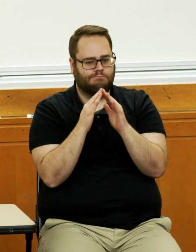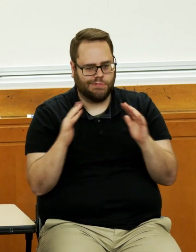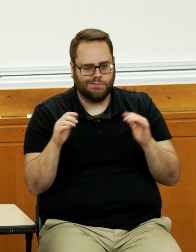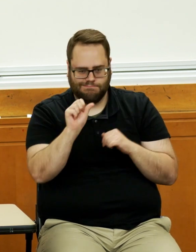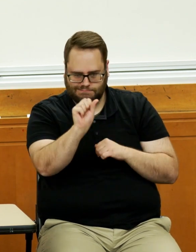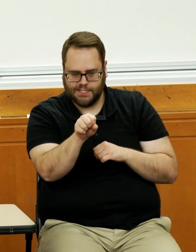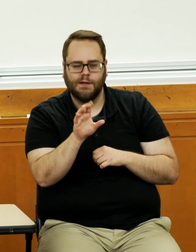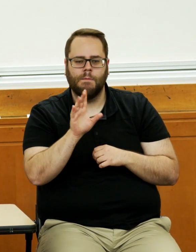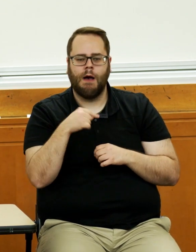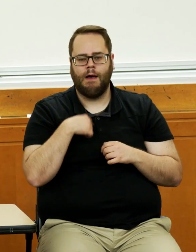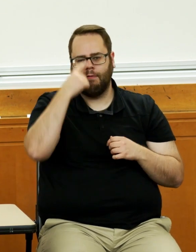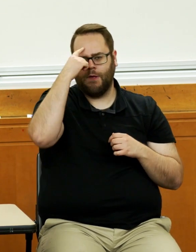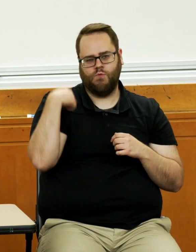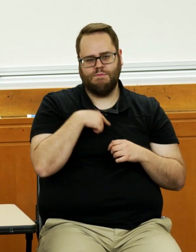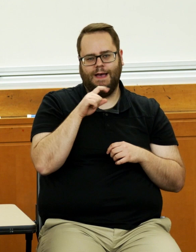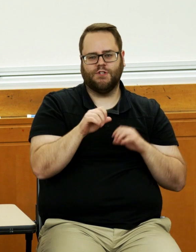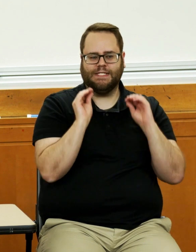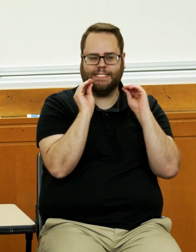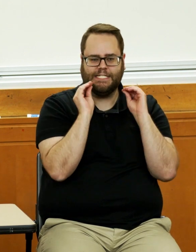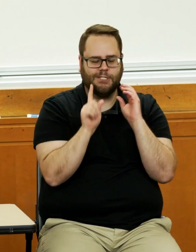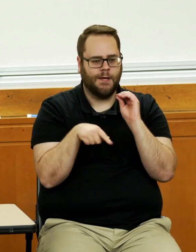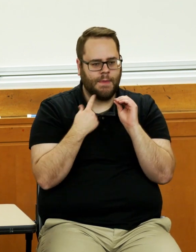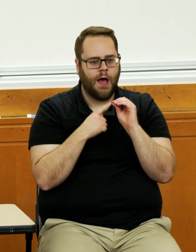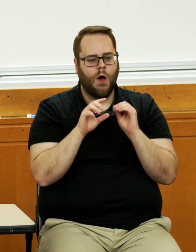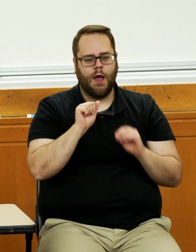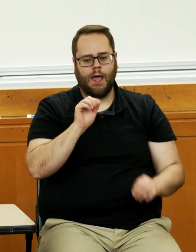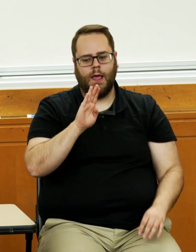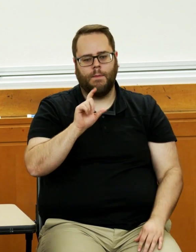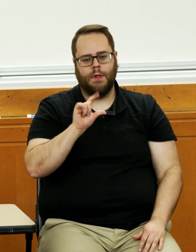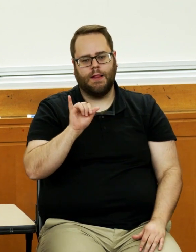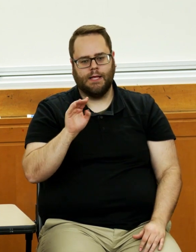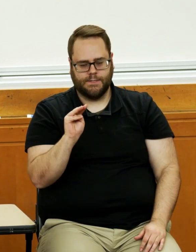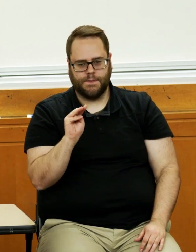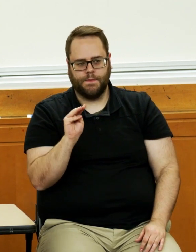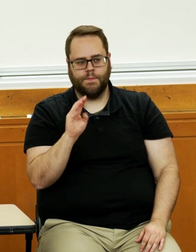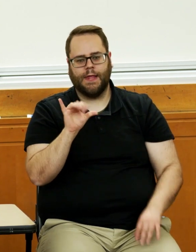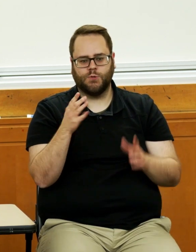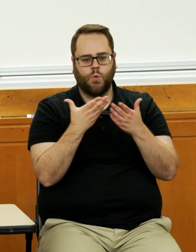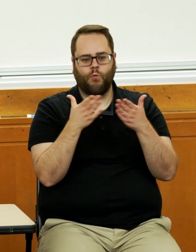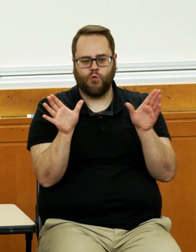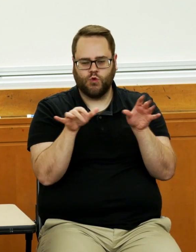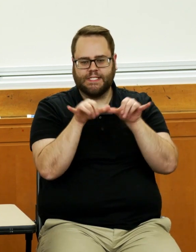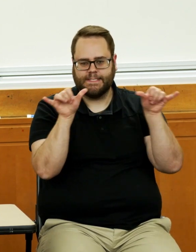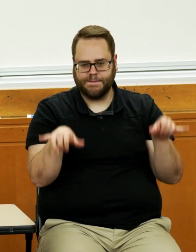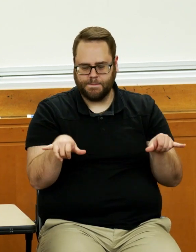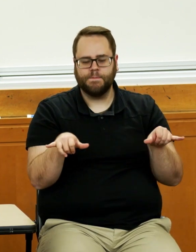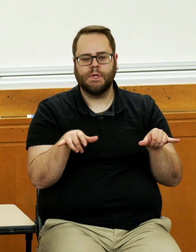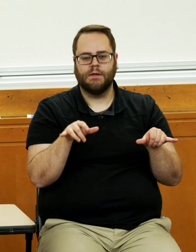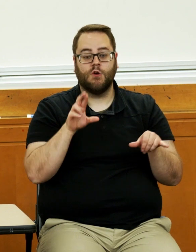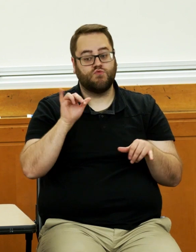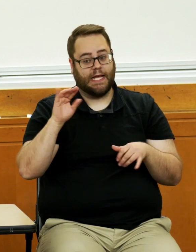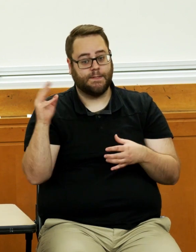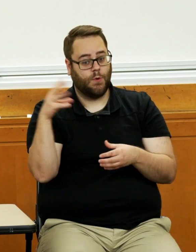I think we need to be teaching about ableism as an overarching system that includes racism, that